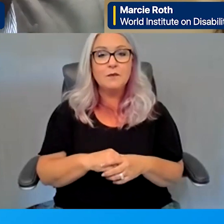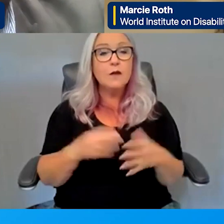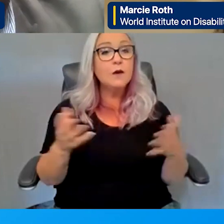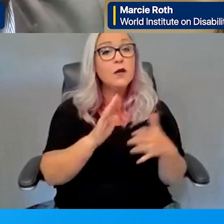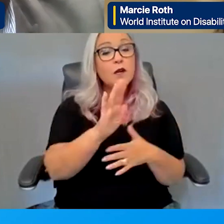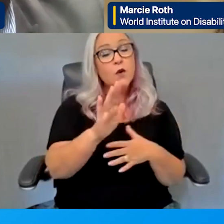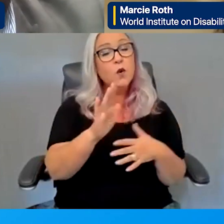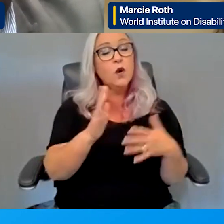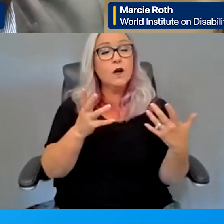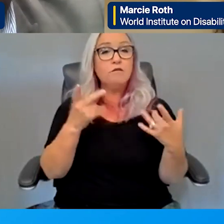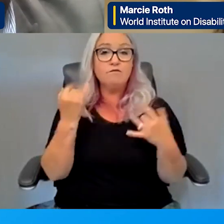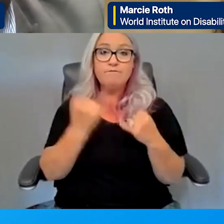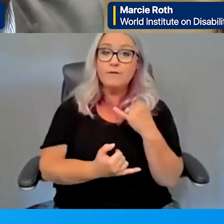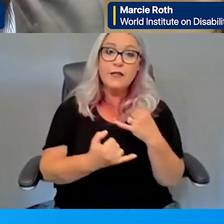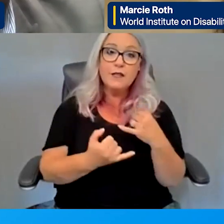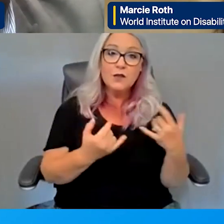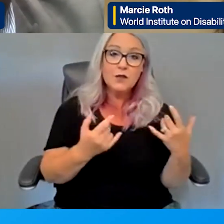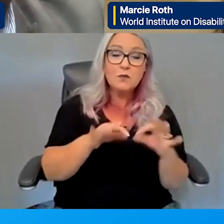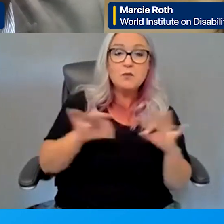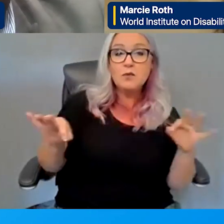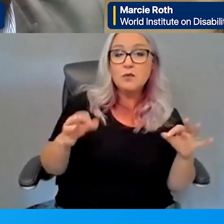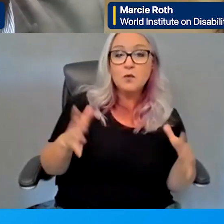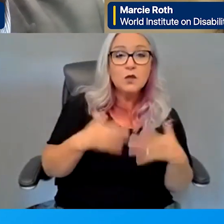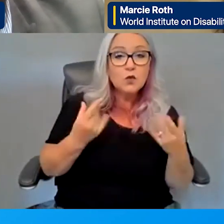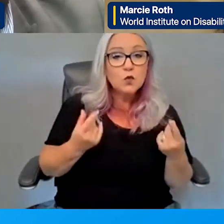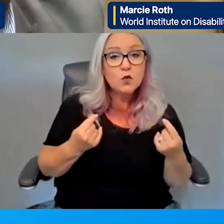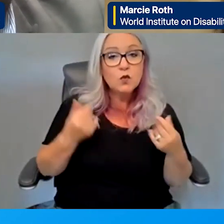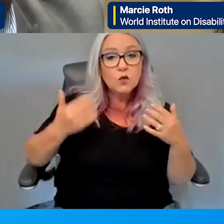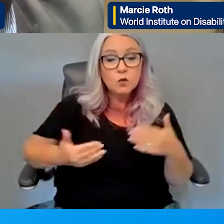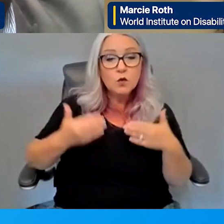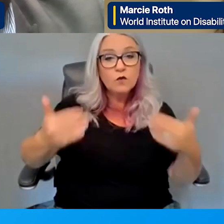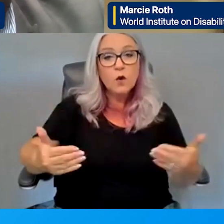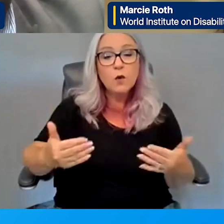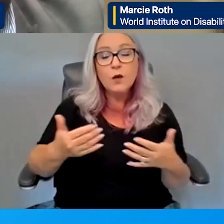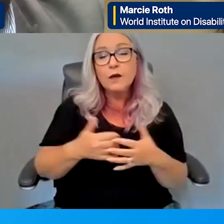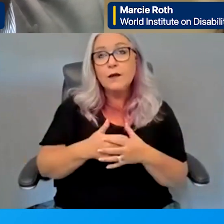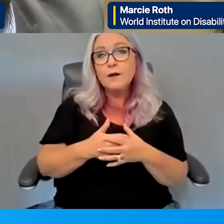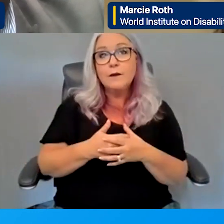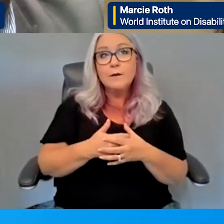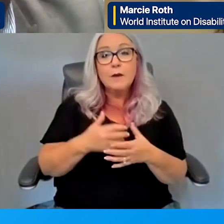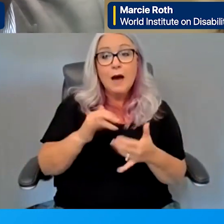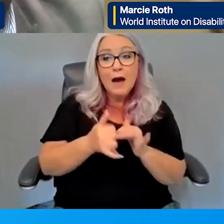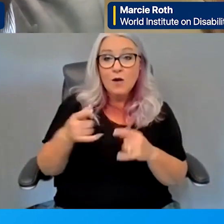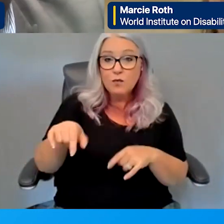final words on where we need to go and move forward and how the participants can play a part of